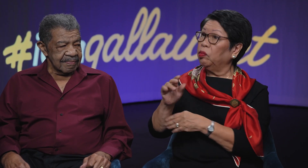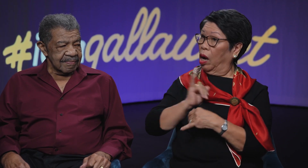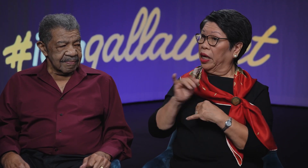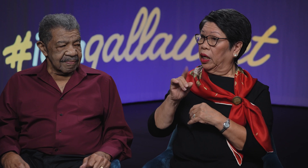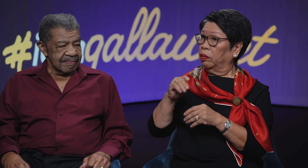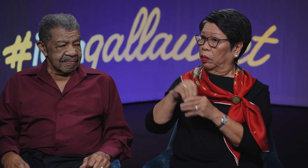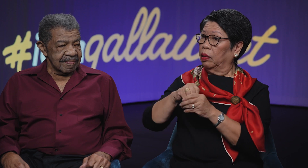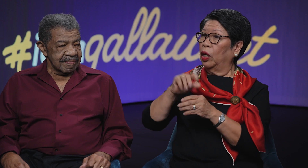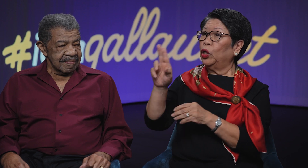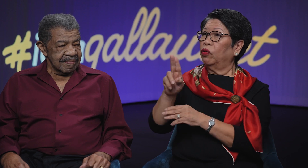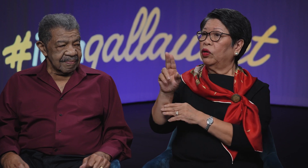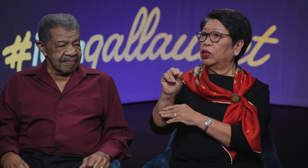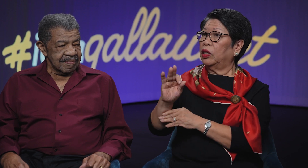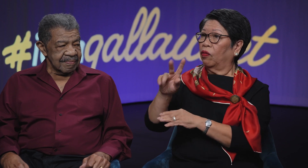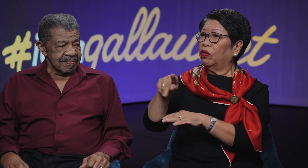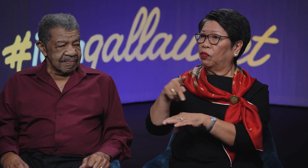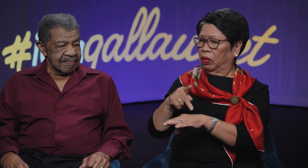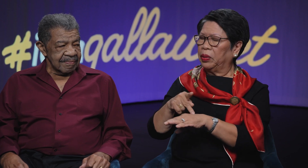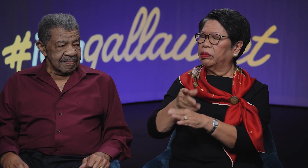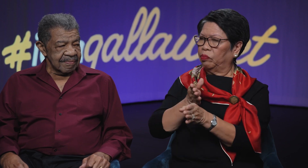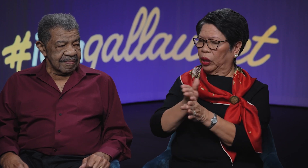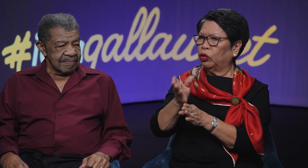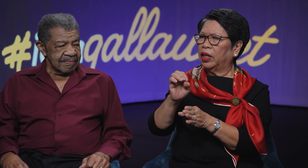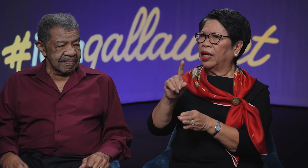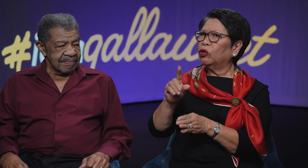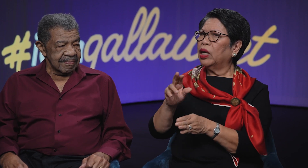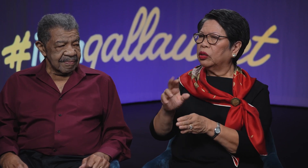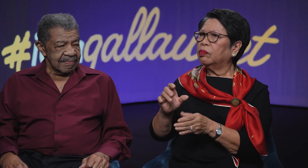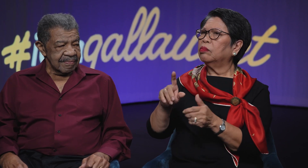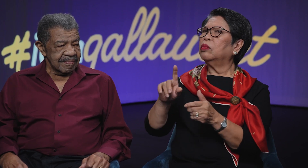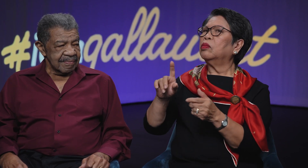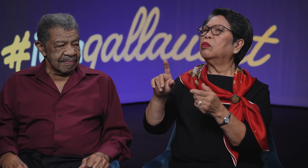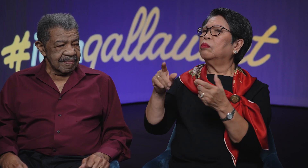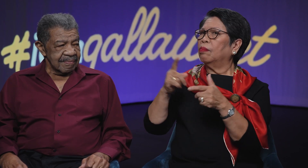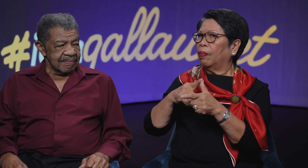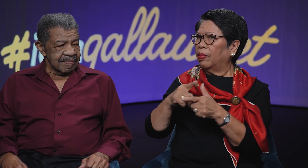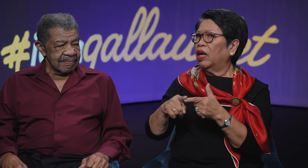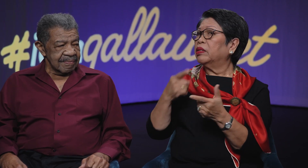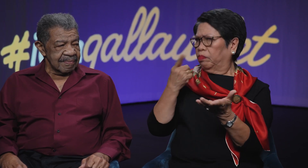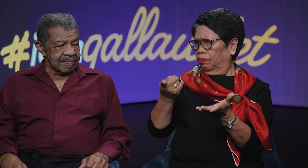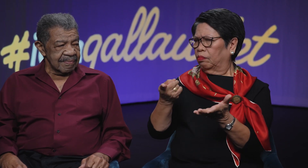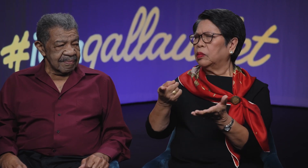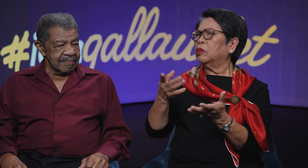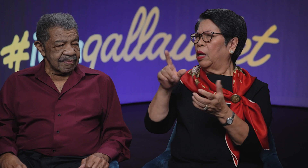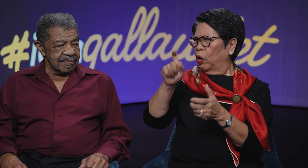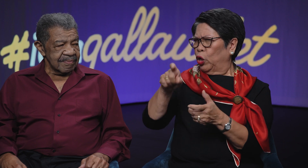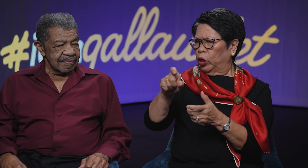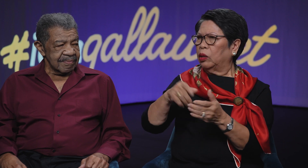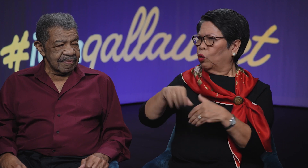I did that in the University of the Philippines. They said that I should go to Gallaudet